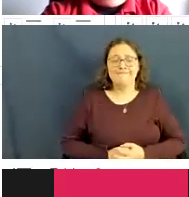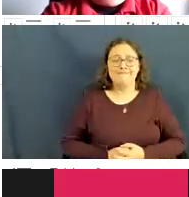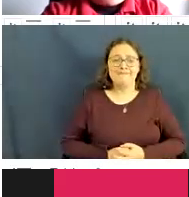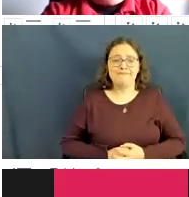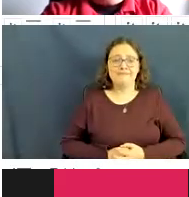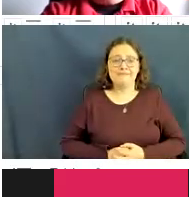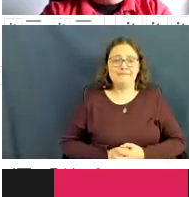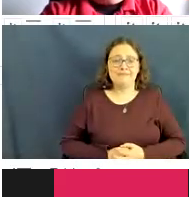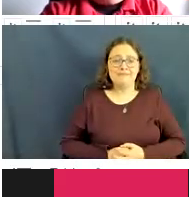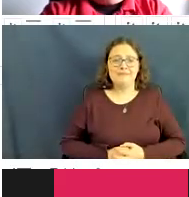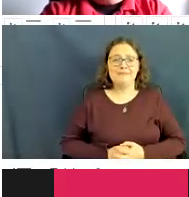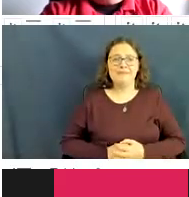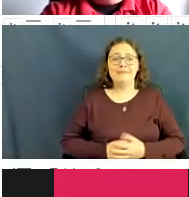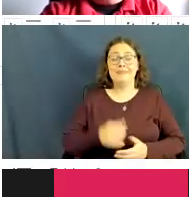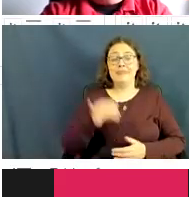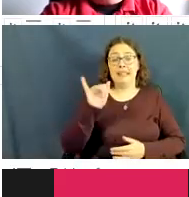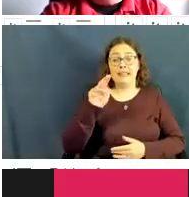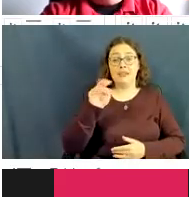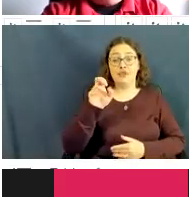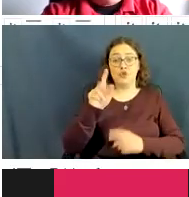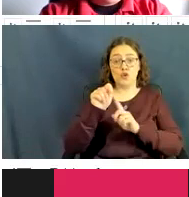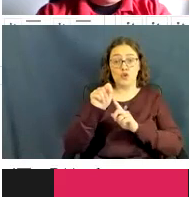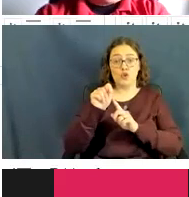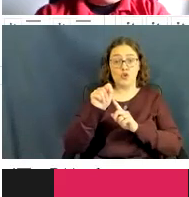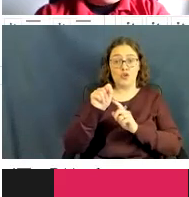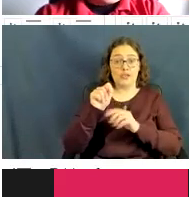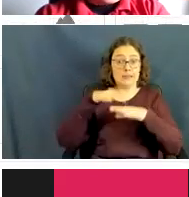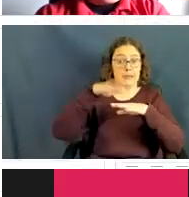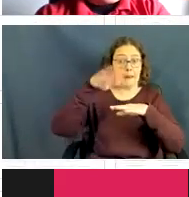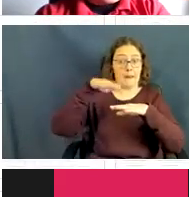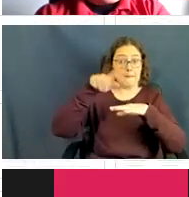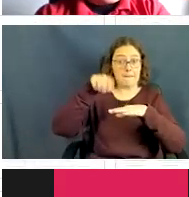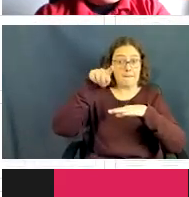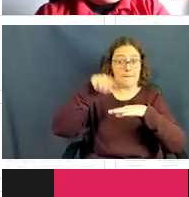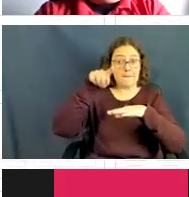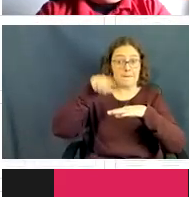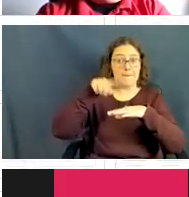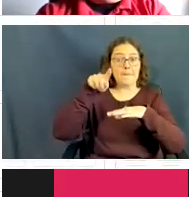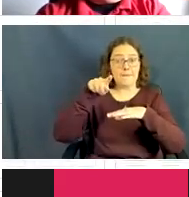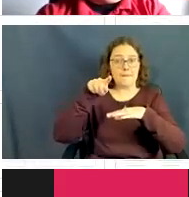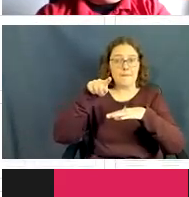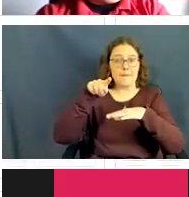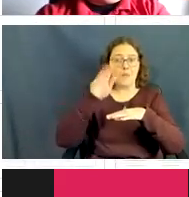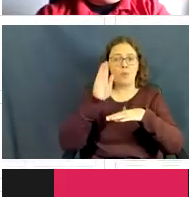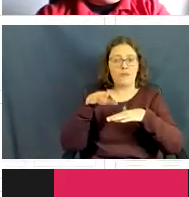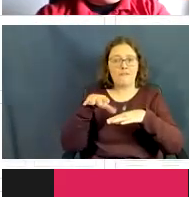It's not like you have to resave and reestablish another link and send that link to a whole